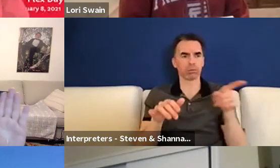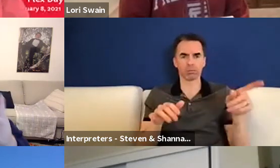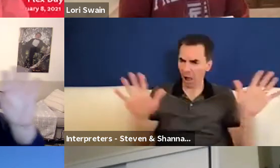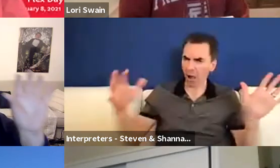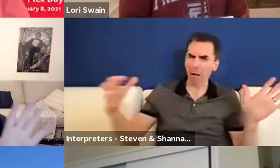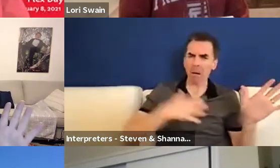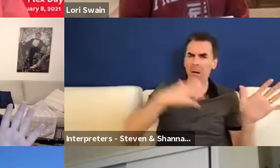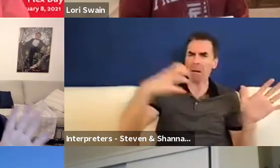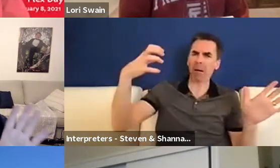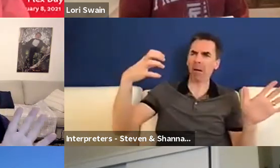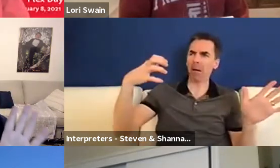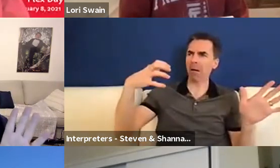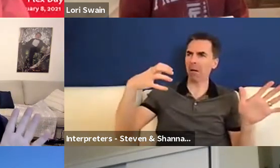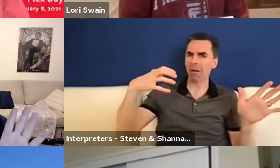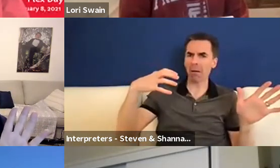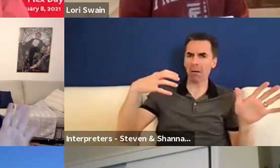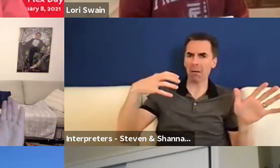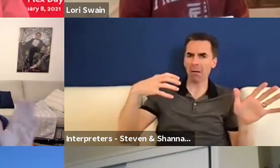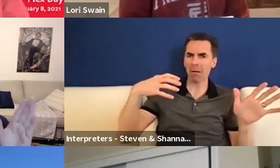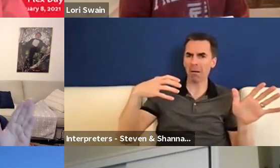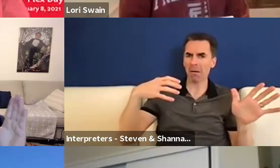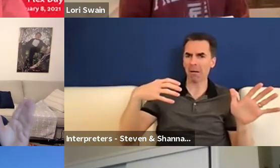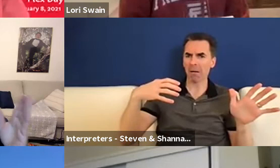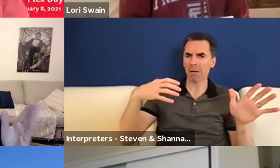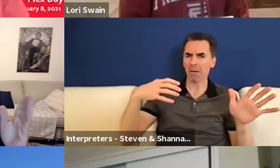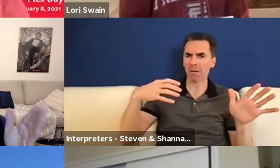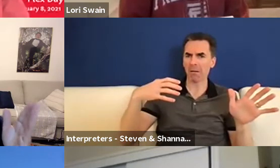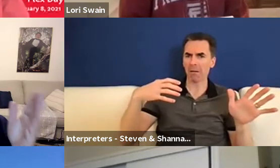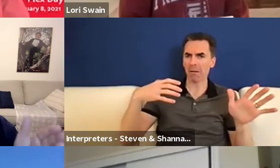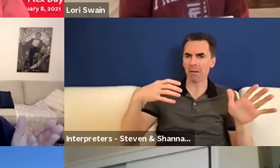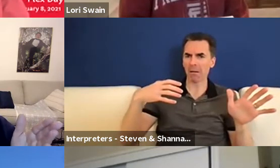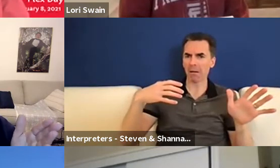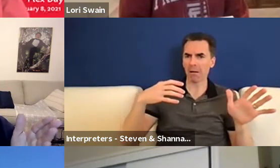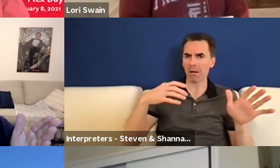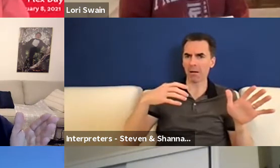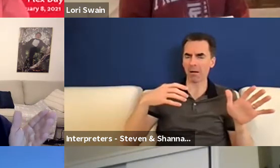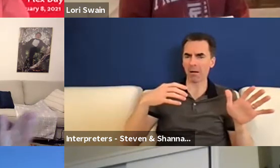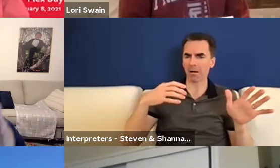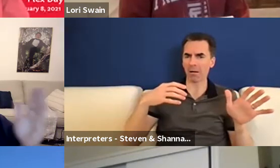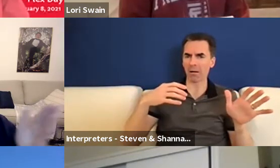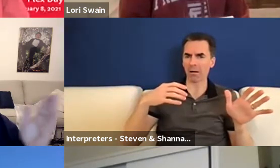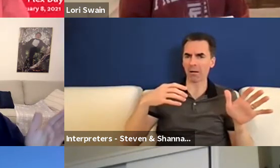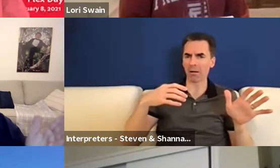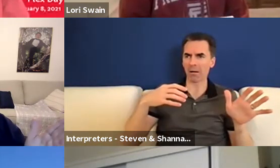everything under an umbrella of management because a student says I want to major in management doesn't mean the management